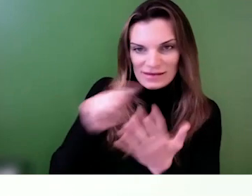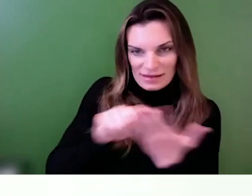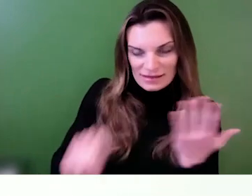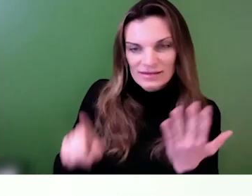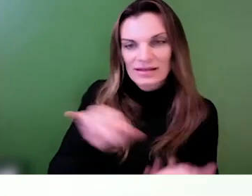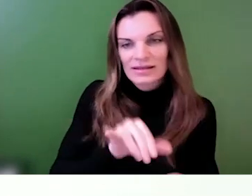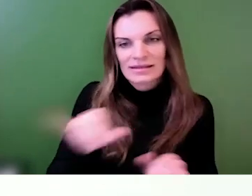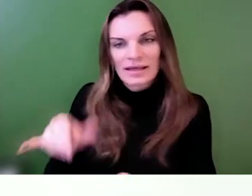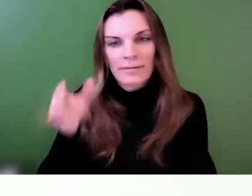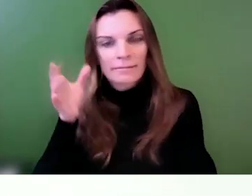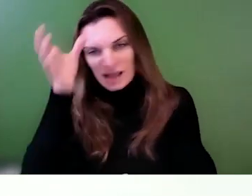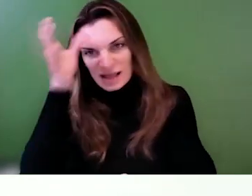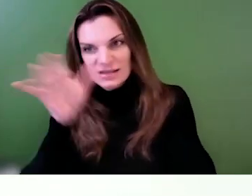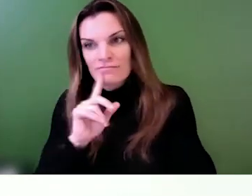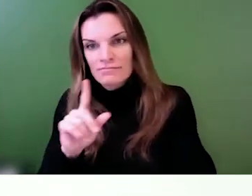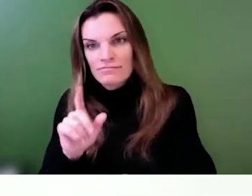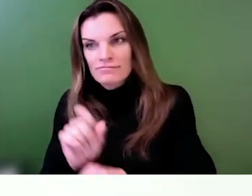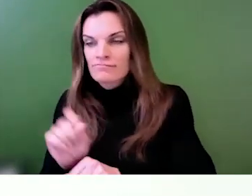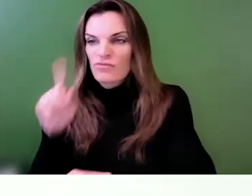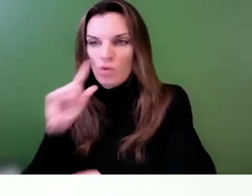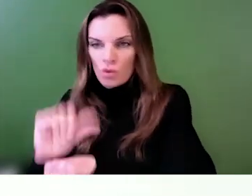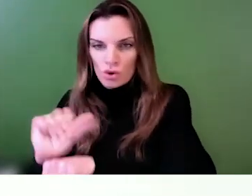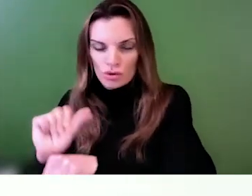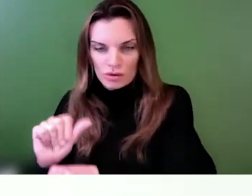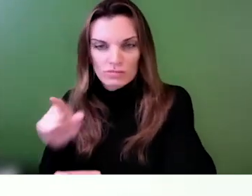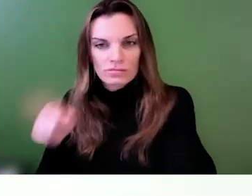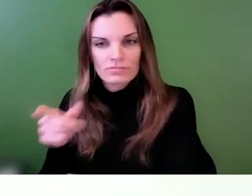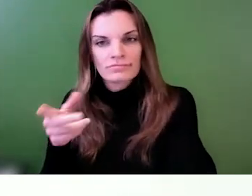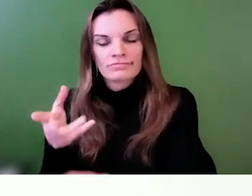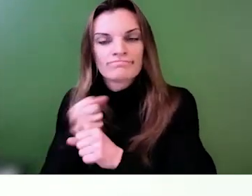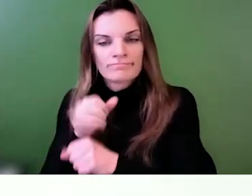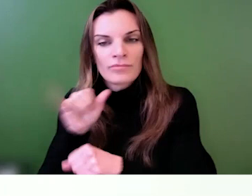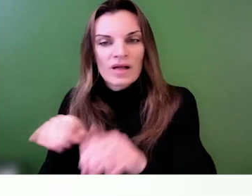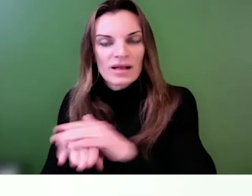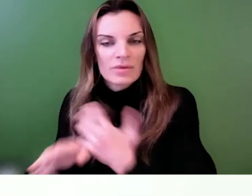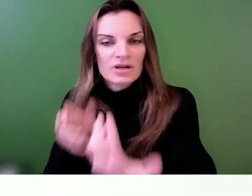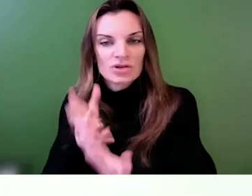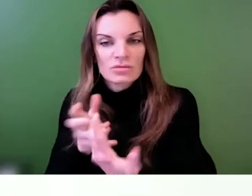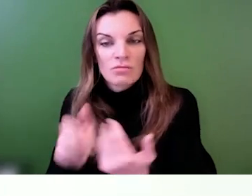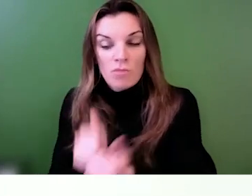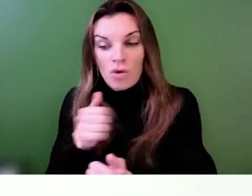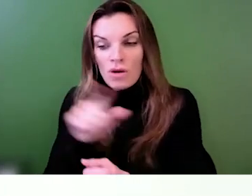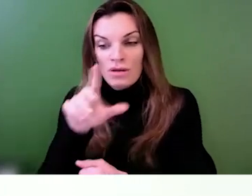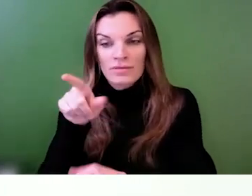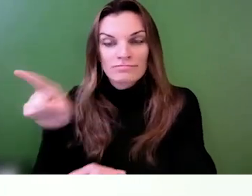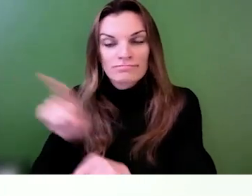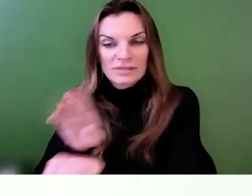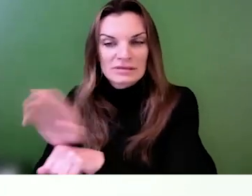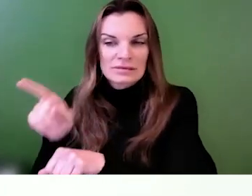accommodation process with your employer. Most employers that I have seen and I have worked with